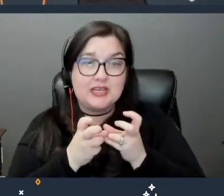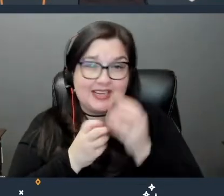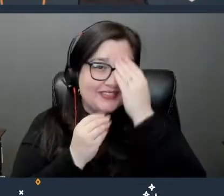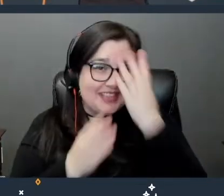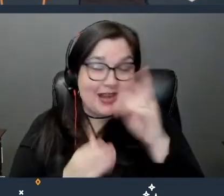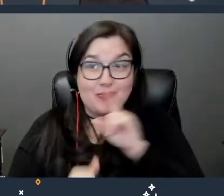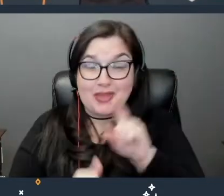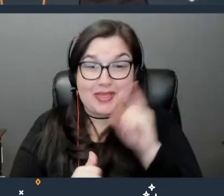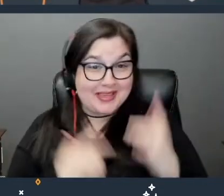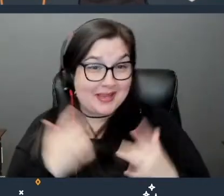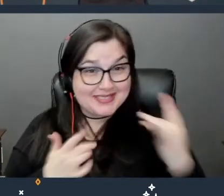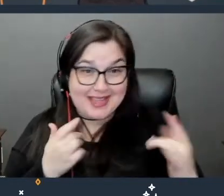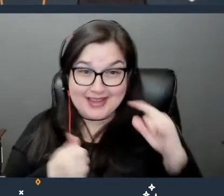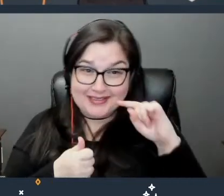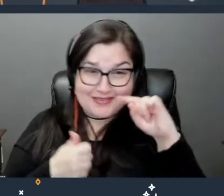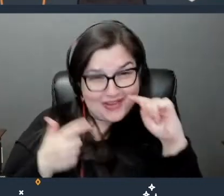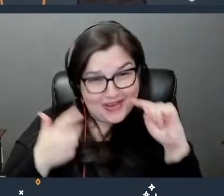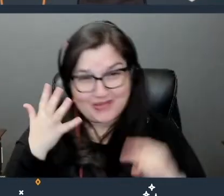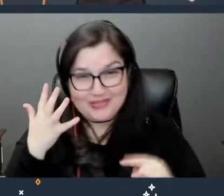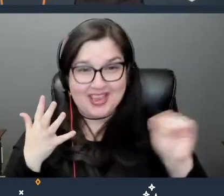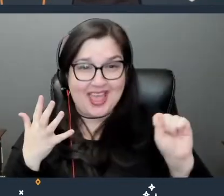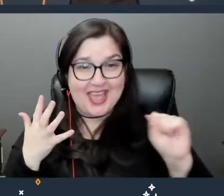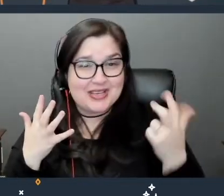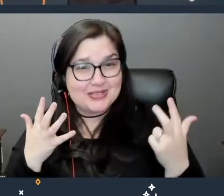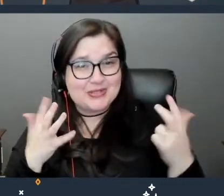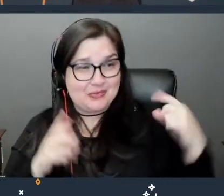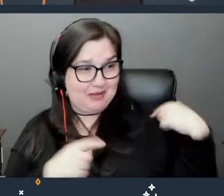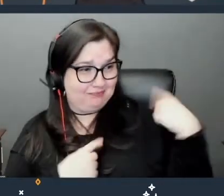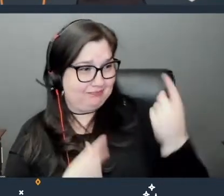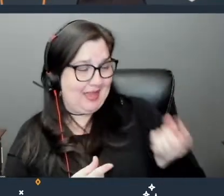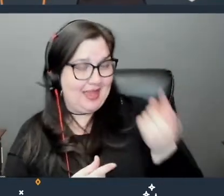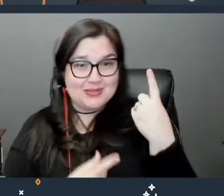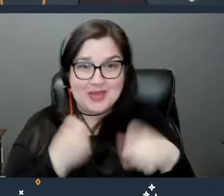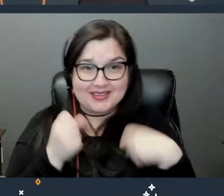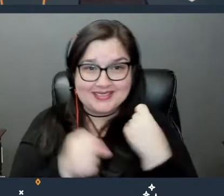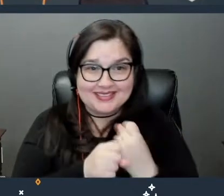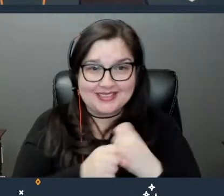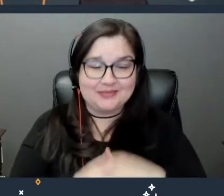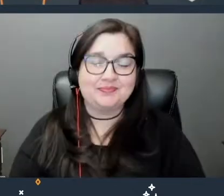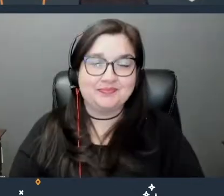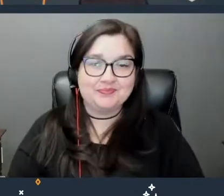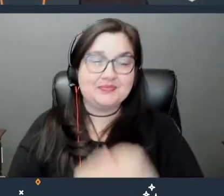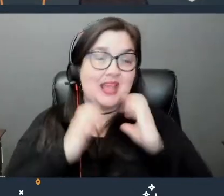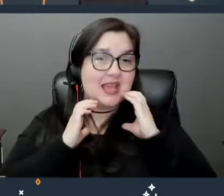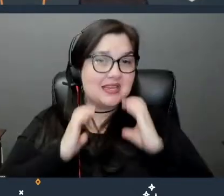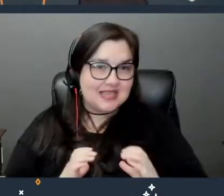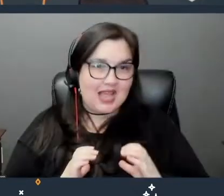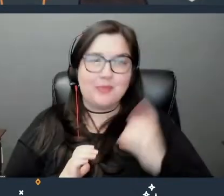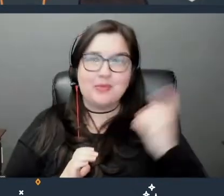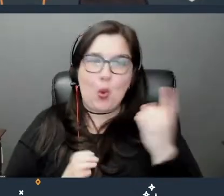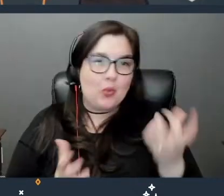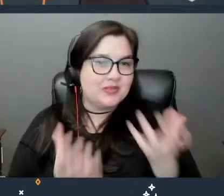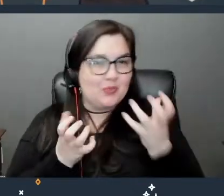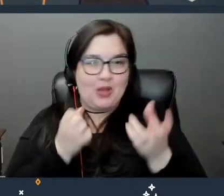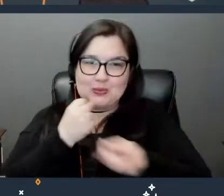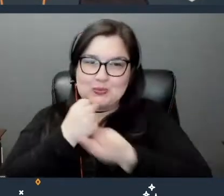on all the Amazon S3 innovation from this past year. Customers always want to save more money on storage. You know, that's a truism